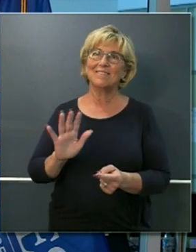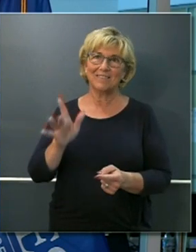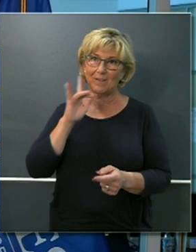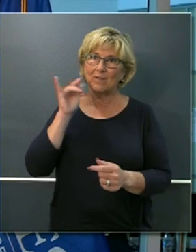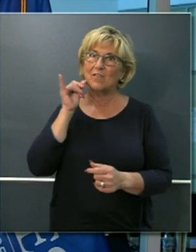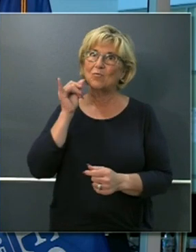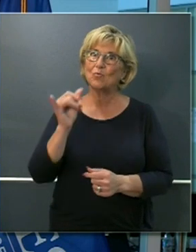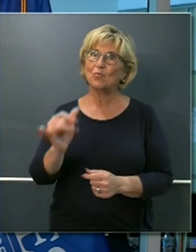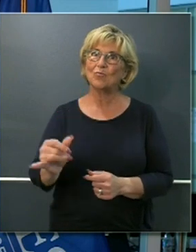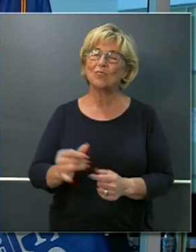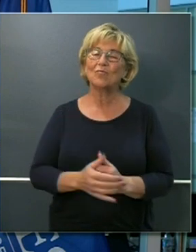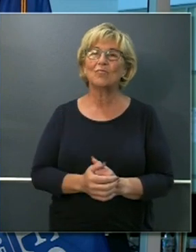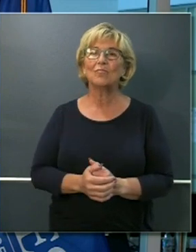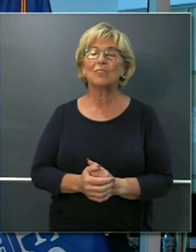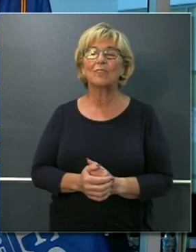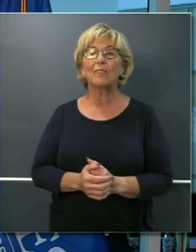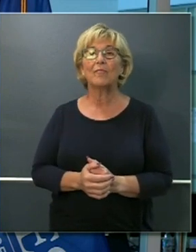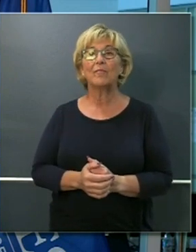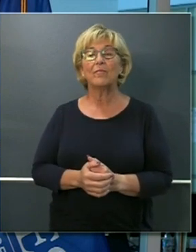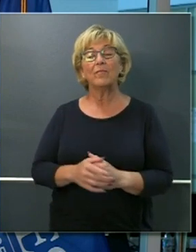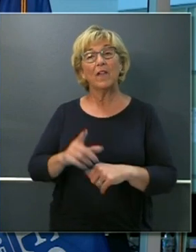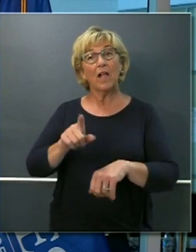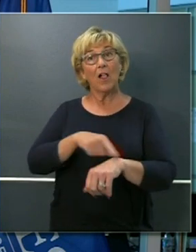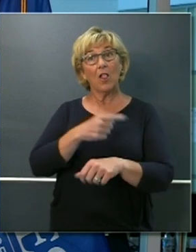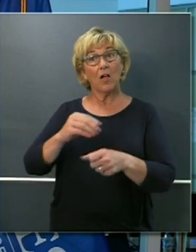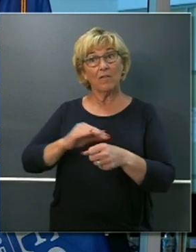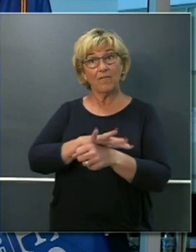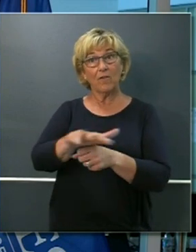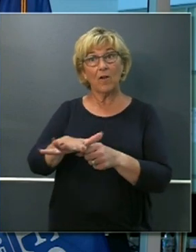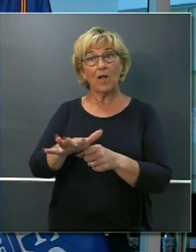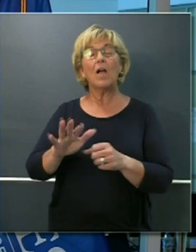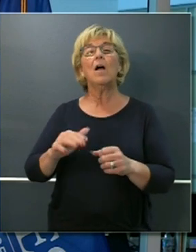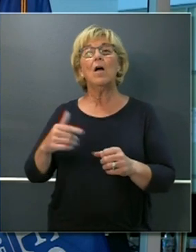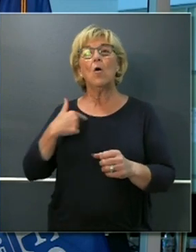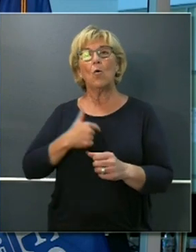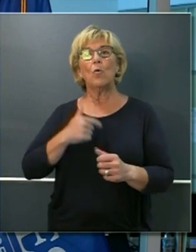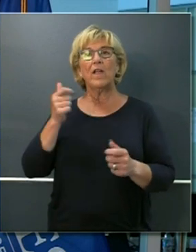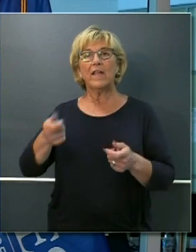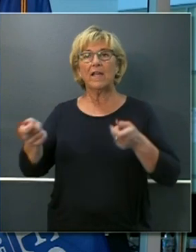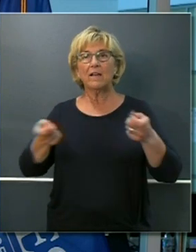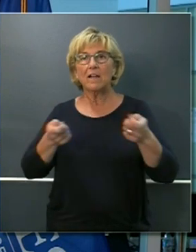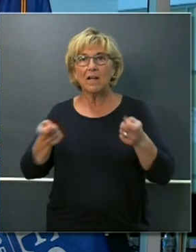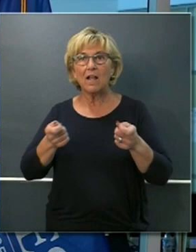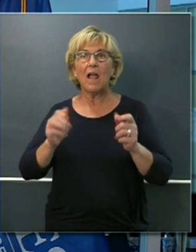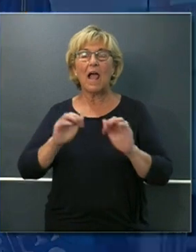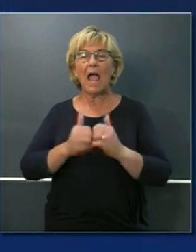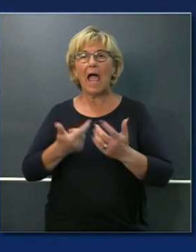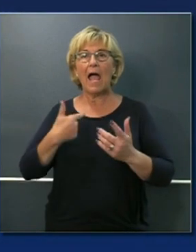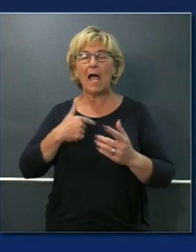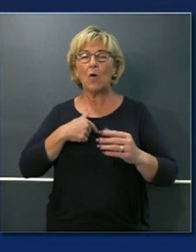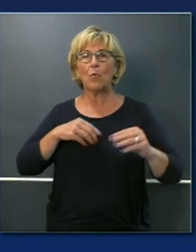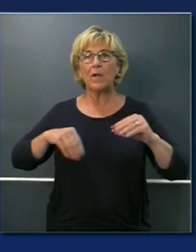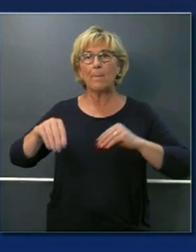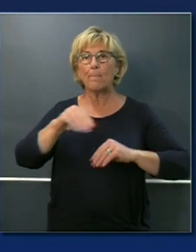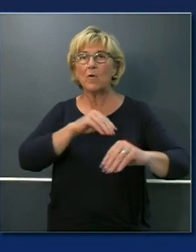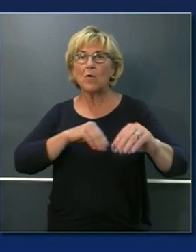FORWARD. AT THIS POINT, THIS IS THE RIGHT MOMENT FOR US TO HAVE THIS CONVERSATION WITH YOU. LET ME MOVE ON TO WHAT THE PROGRESS WILL LOOK LIKE. A COUPLE OF QUICK REMINDERS.